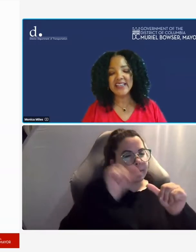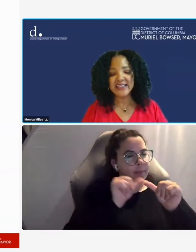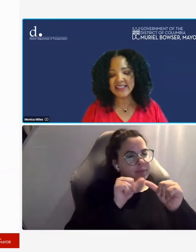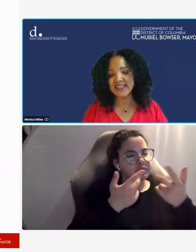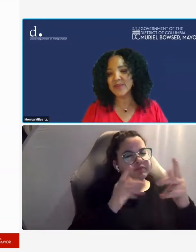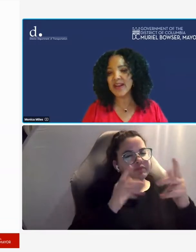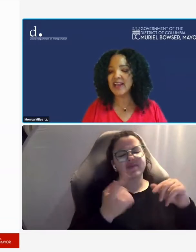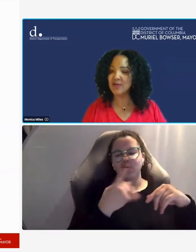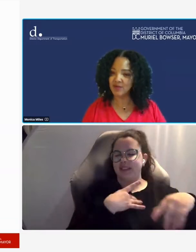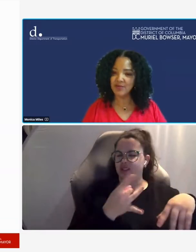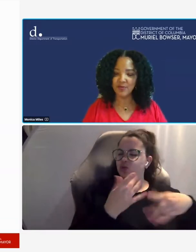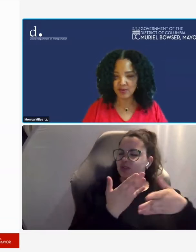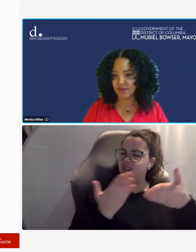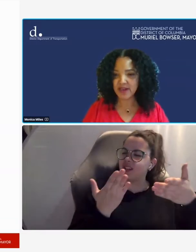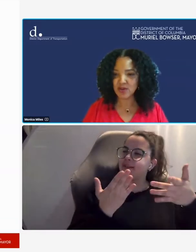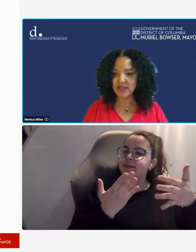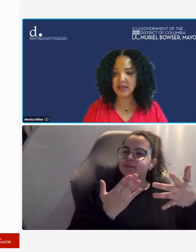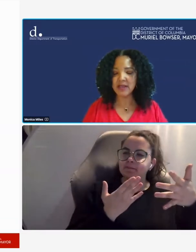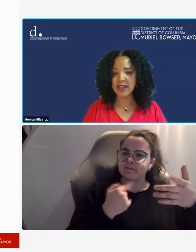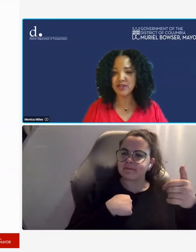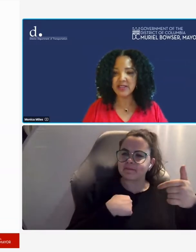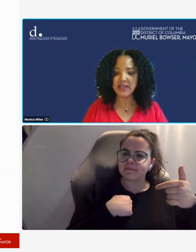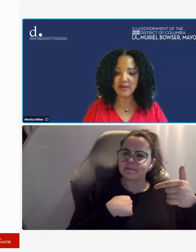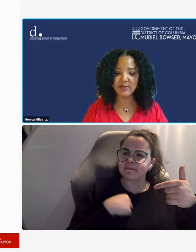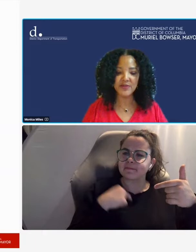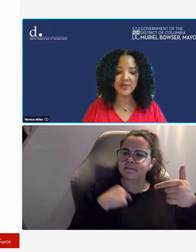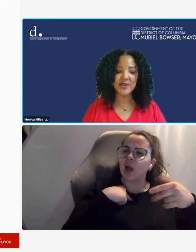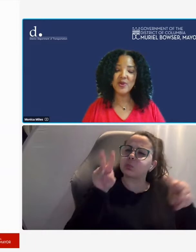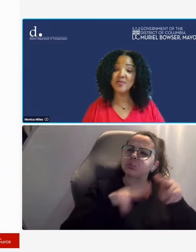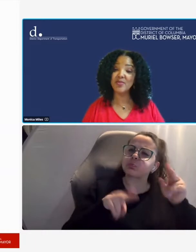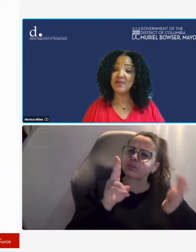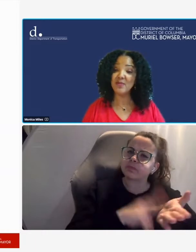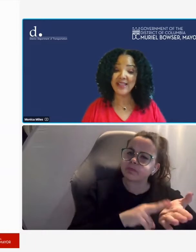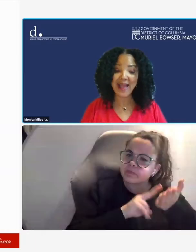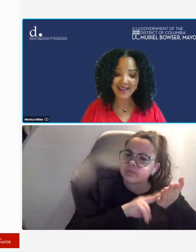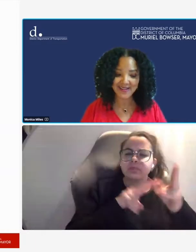instance where i ran across a contract that i was reviewing where the profit was higher